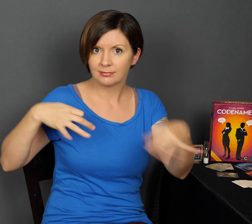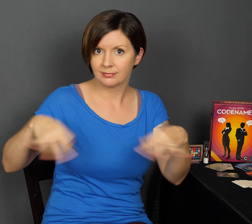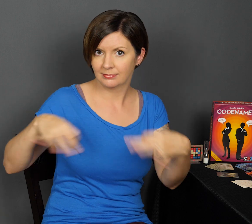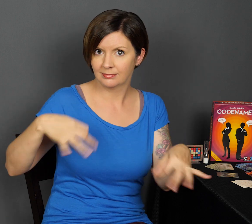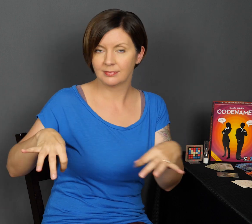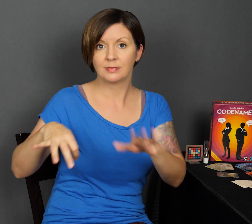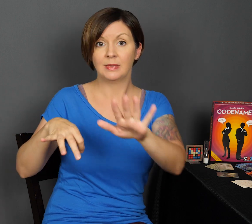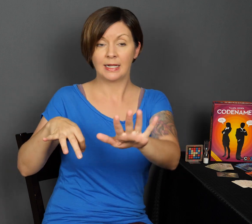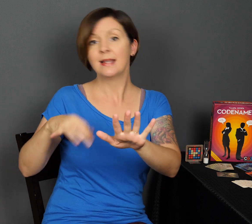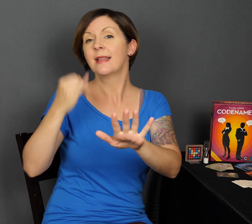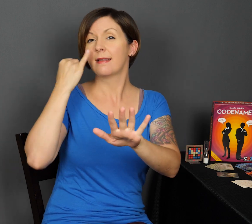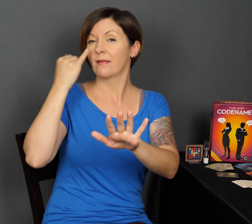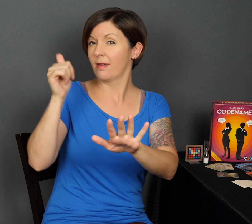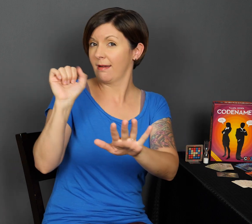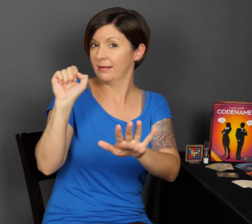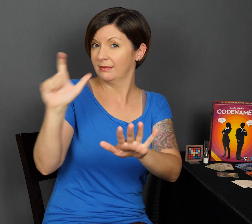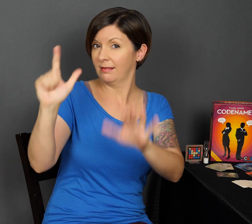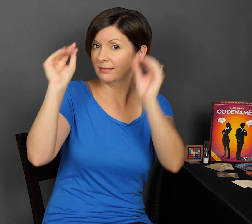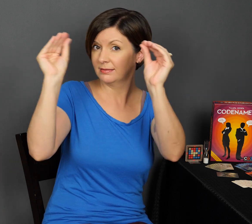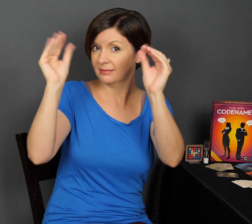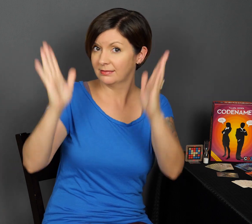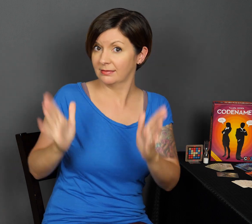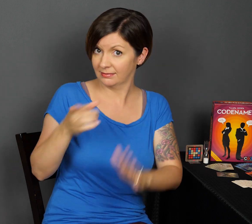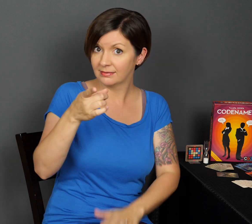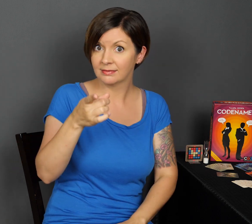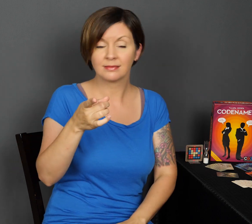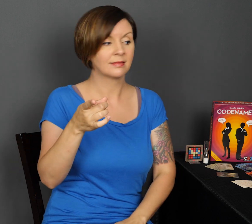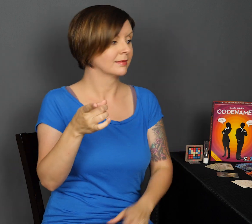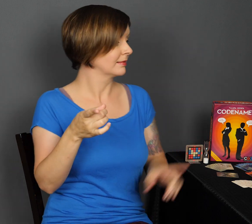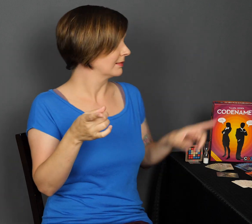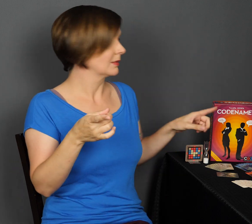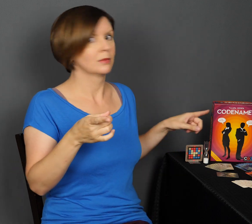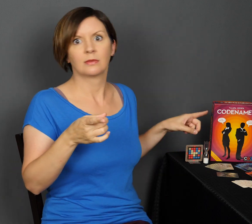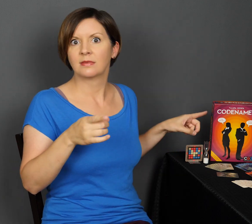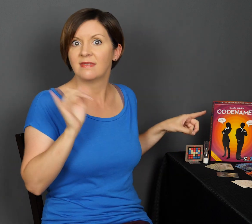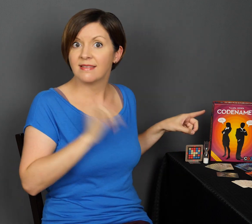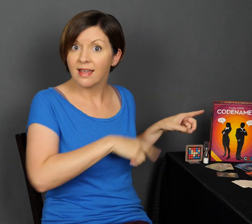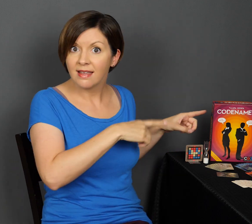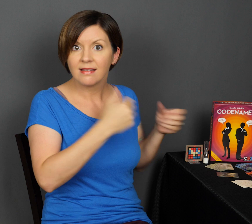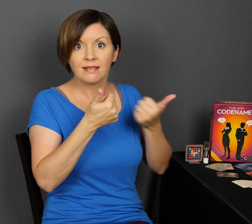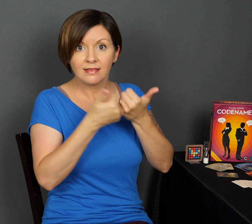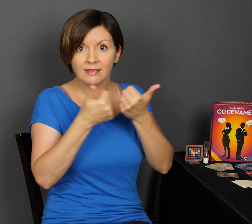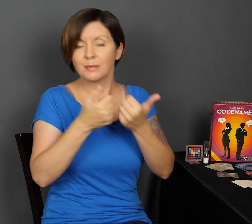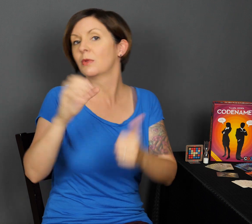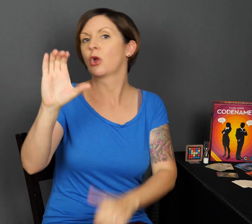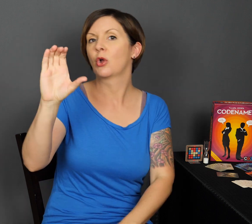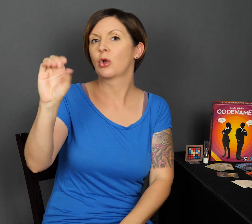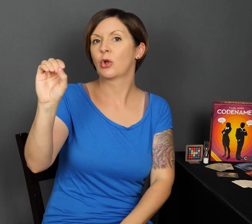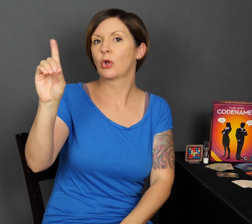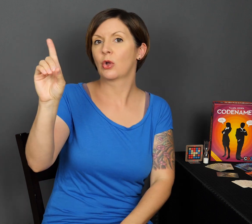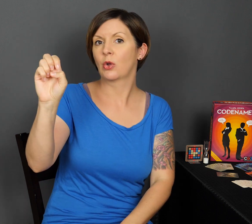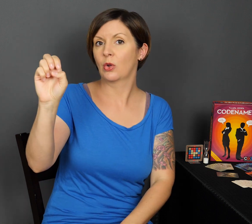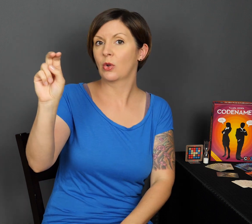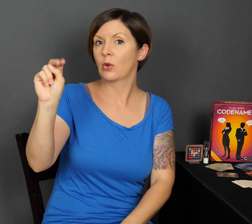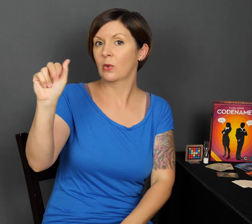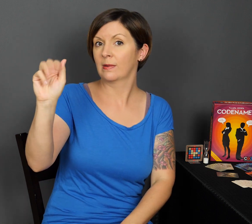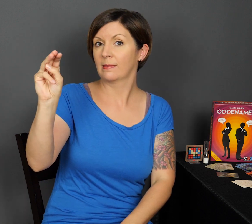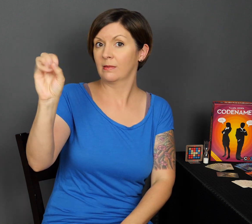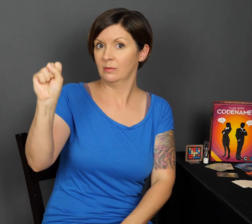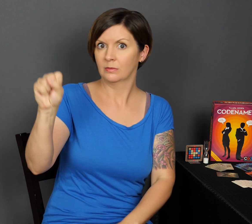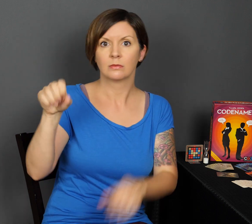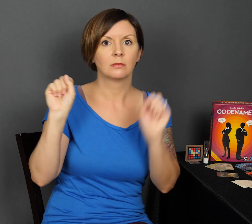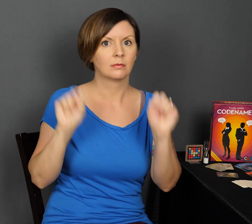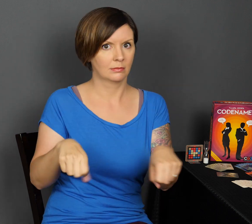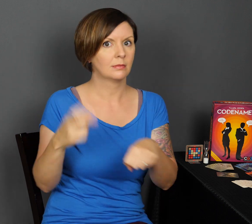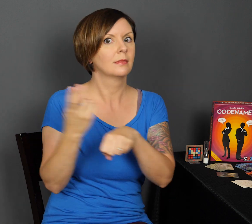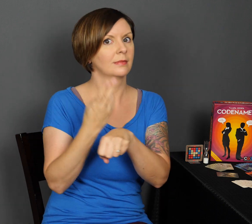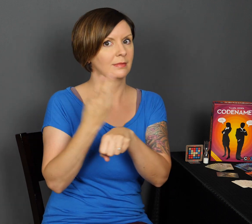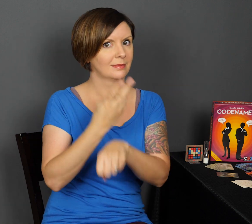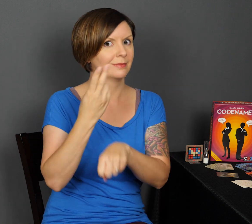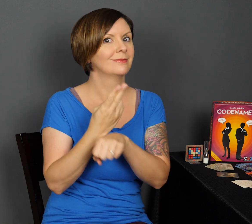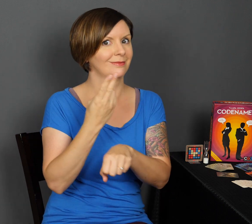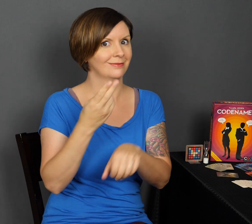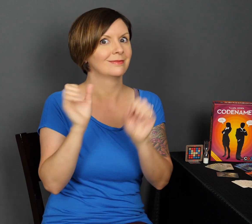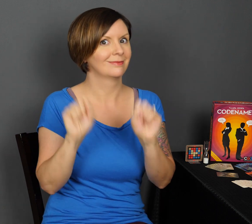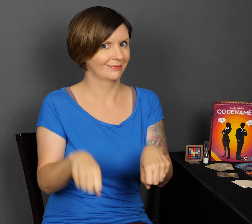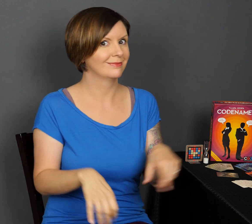Today I want to explain if you’re an ASL teacher, um, I want to explain this game Codenames